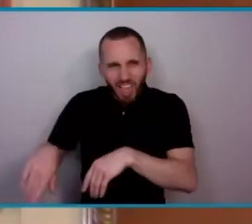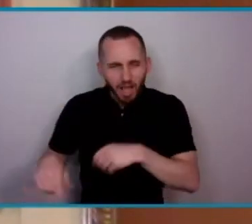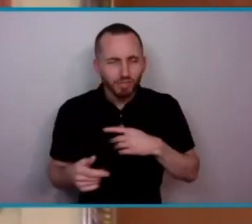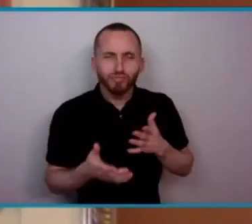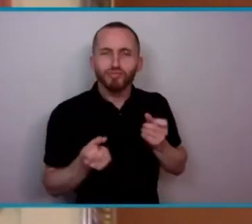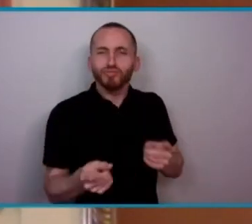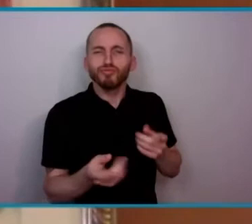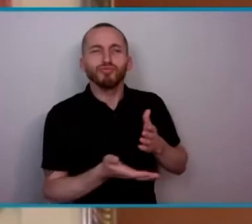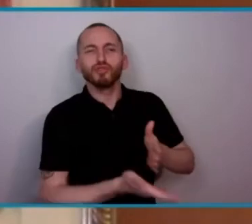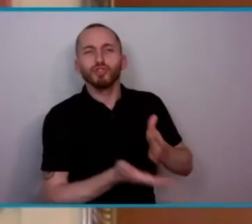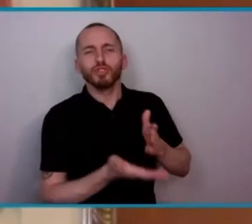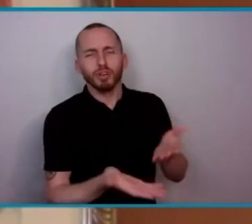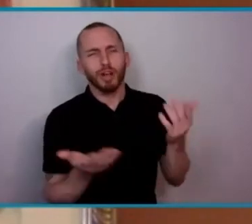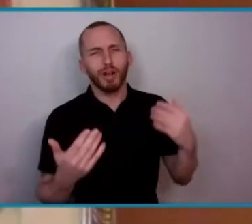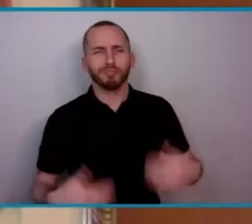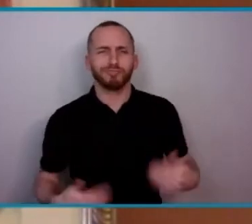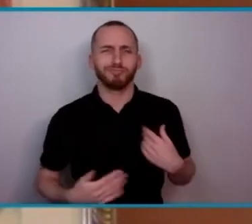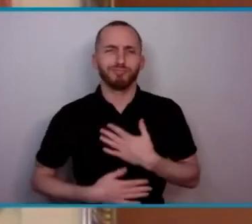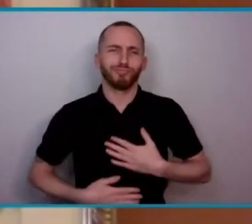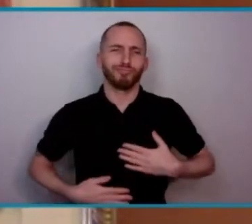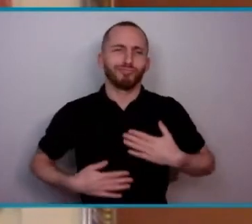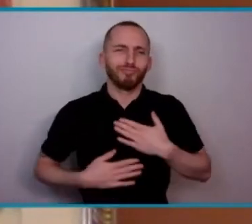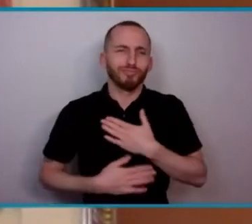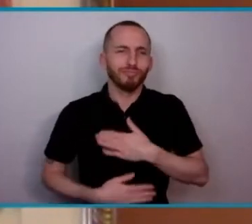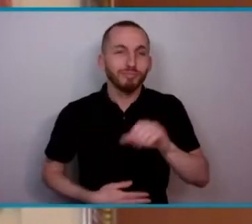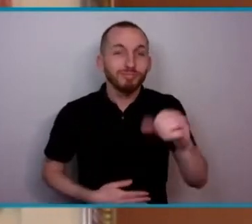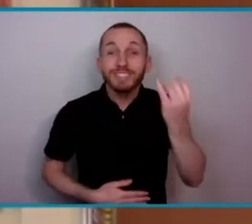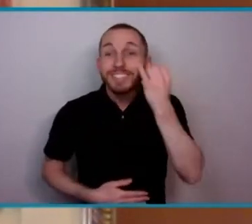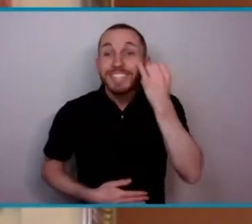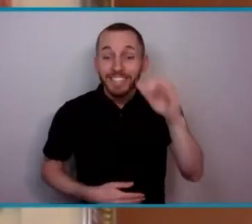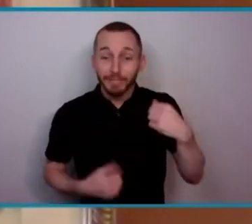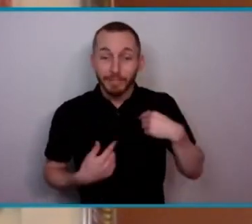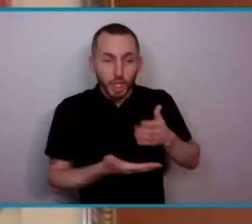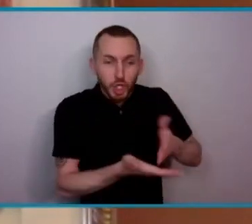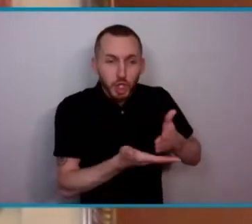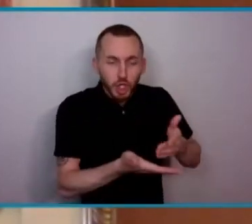that if I cook a lot, I’m not doing photography. If I do photography a lot, I’m not cooking.